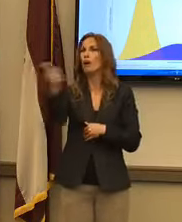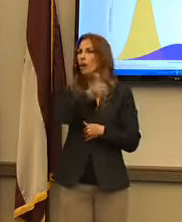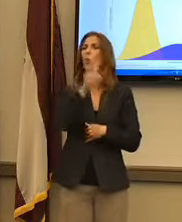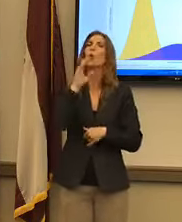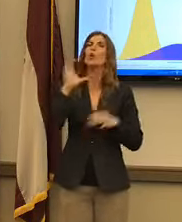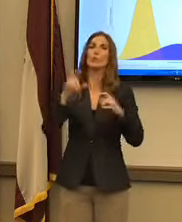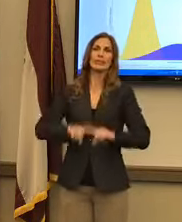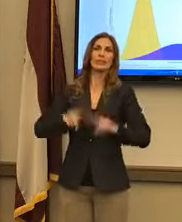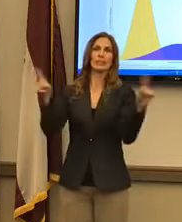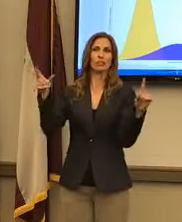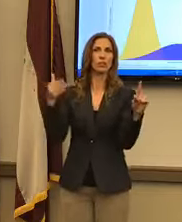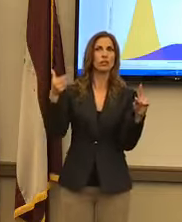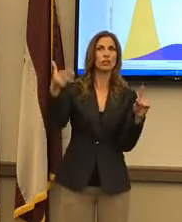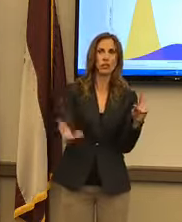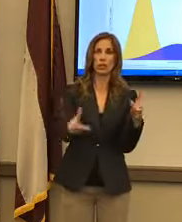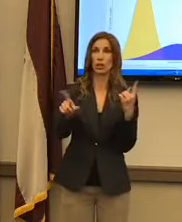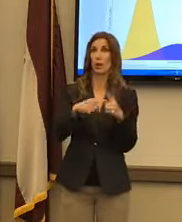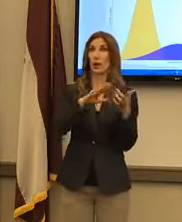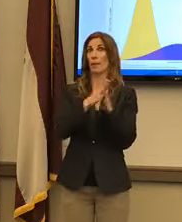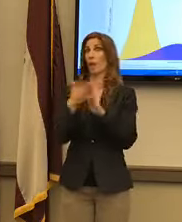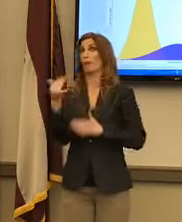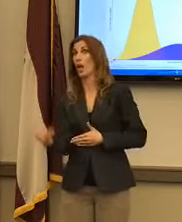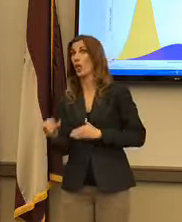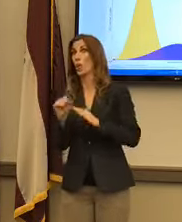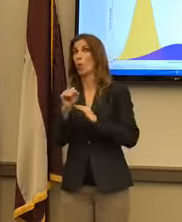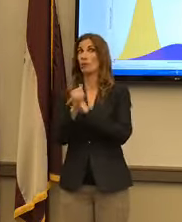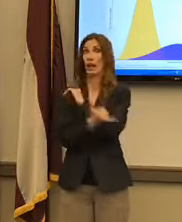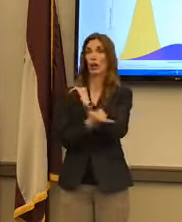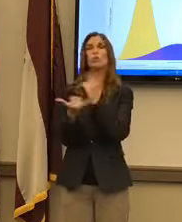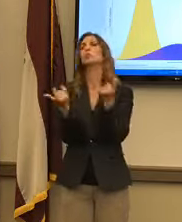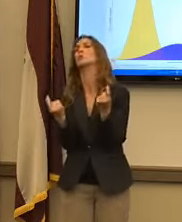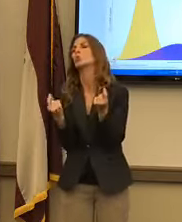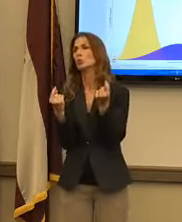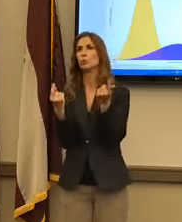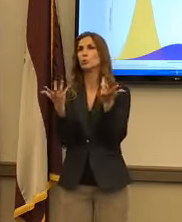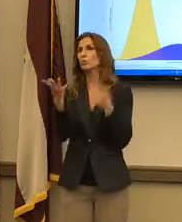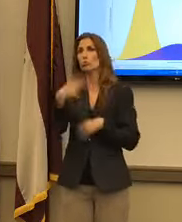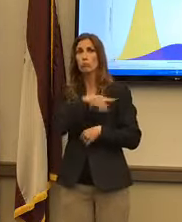when we go from red to yellow what can you personally do to be part of